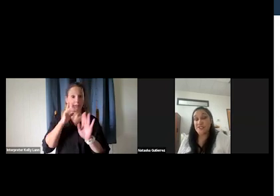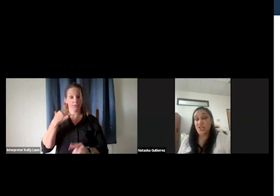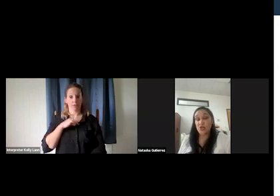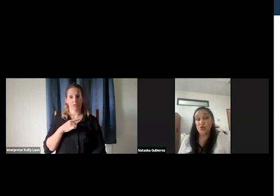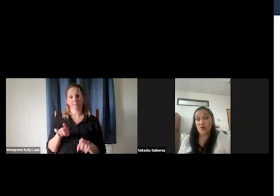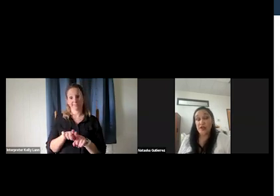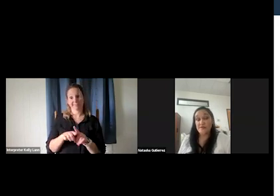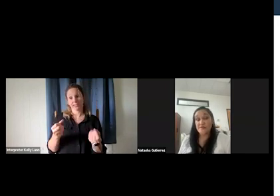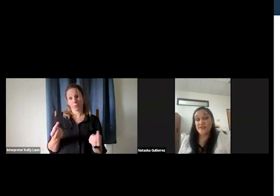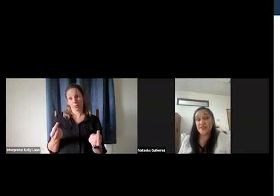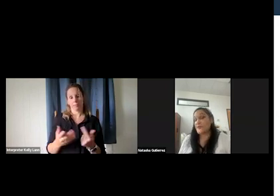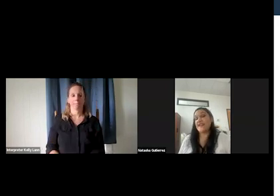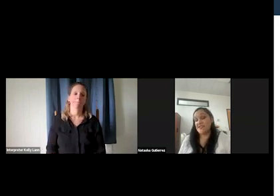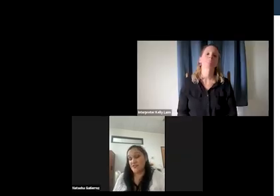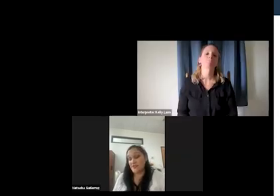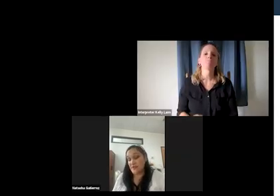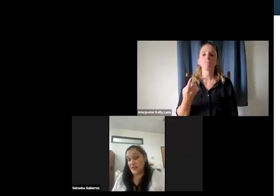So something that you can do.